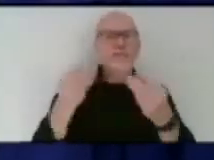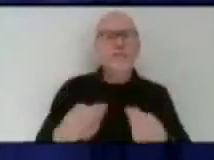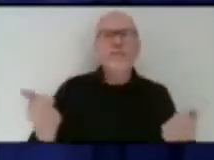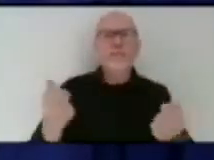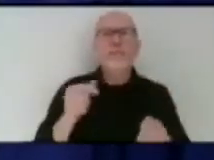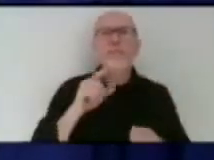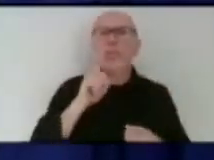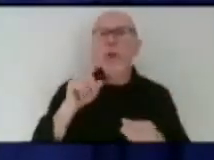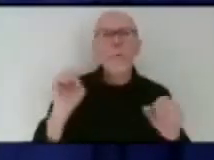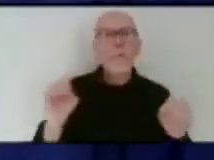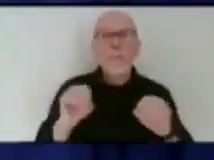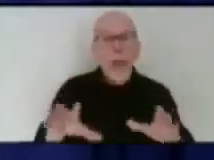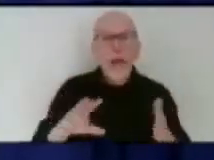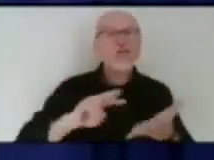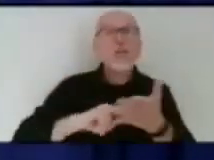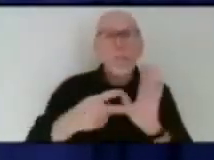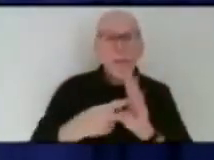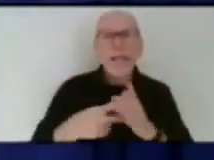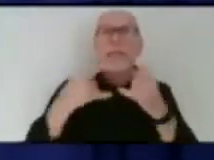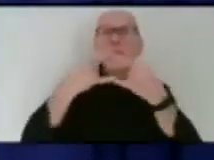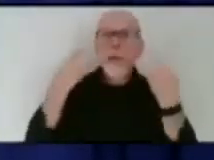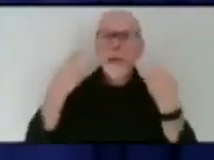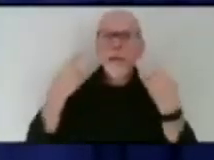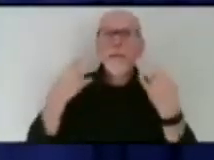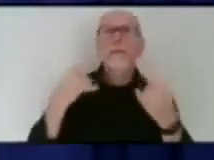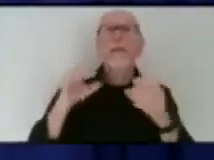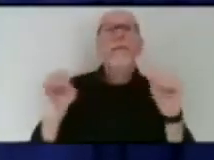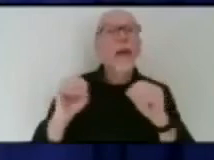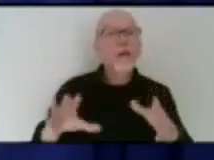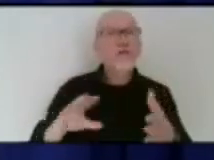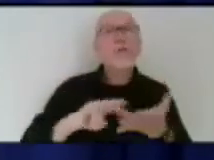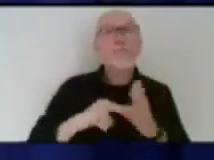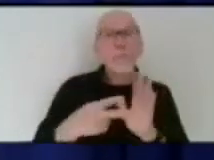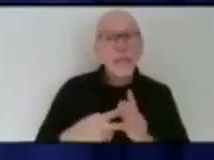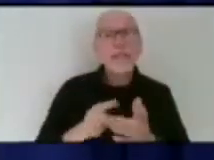and being socially distant and not making that connection with the virus